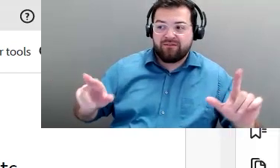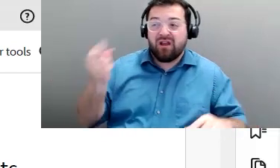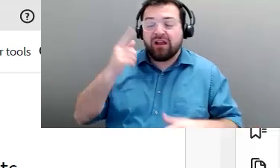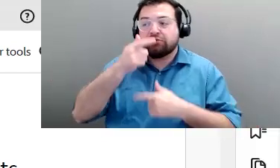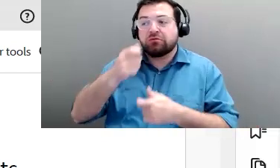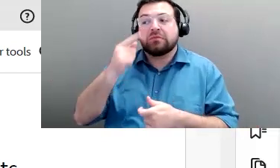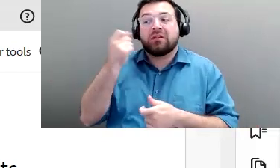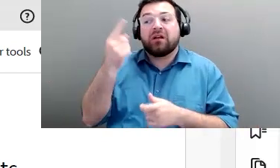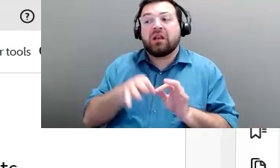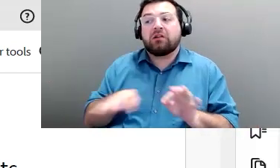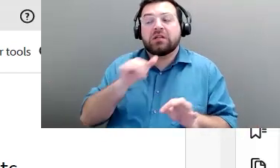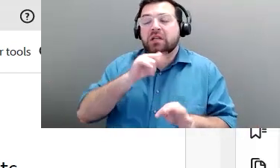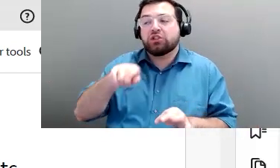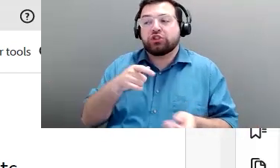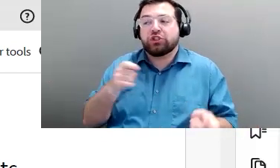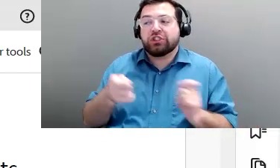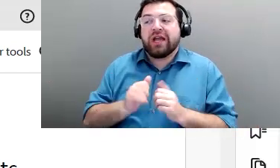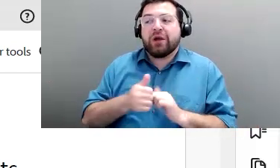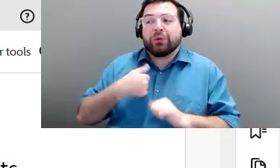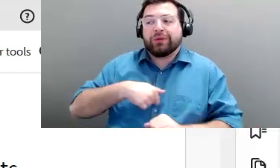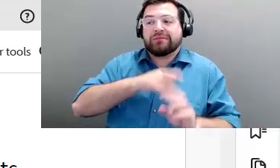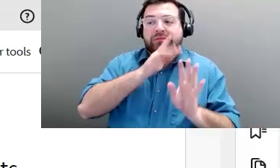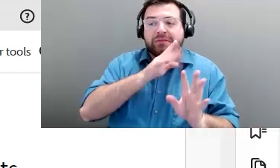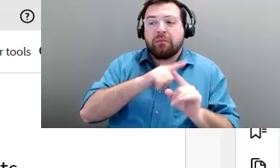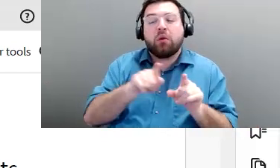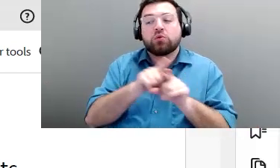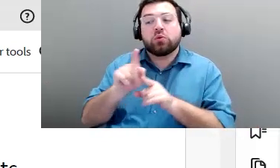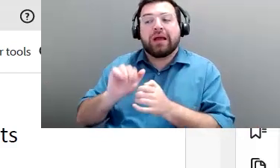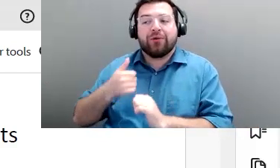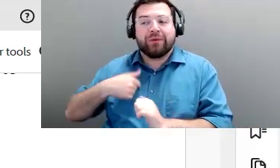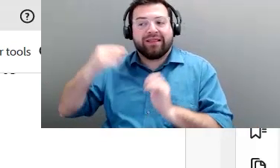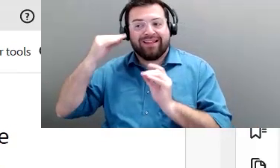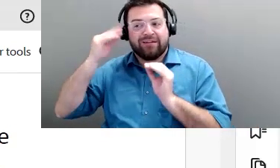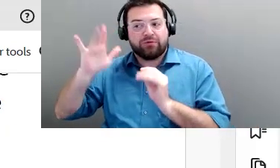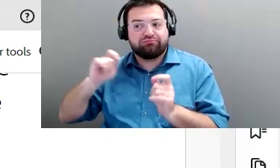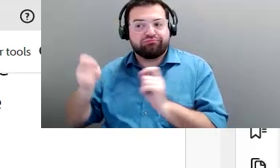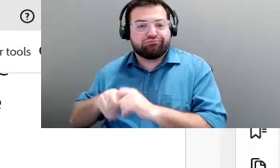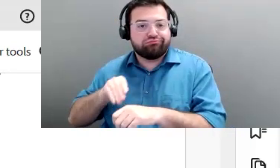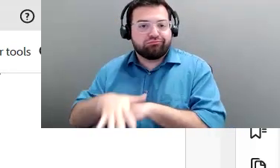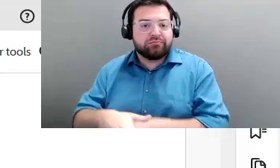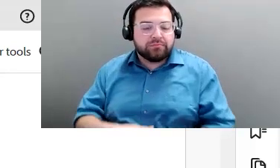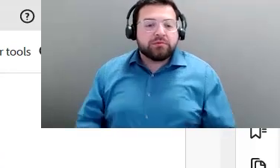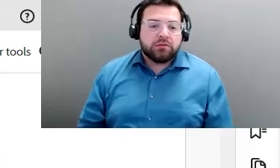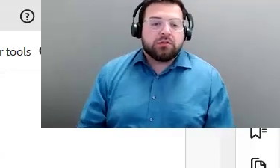only change the way we speak, but it can also change the way we think. Okay, so we've got a little activity again for you.